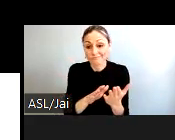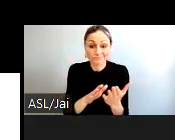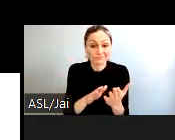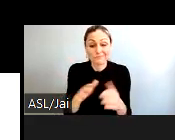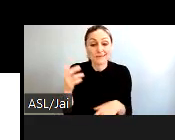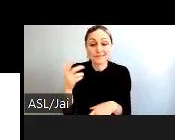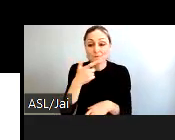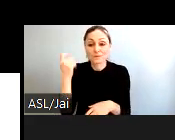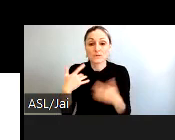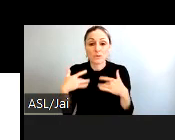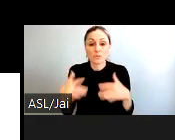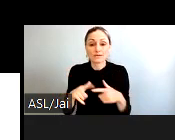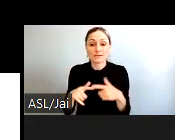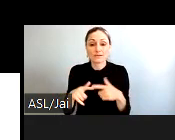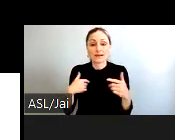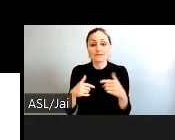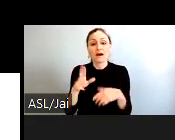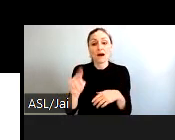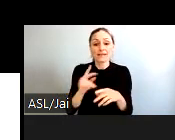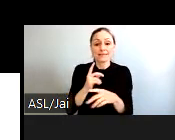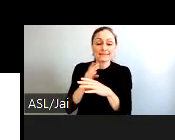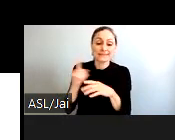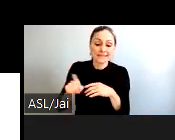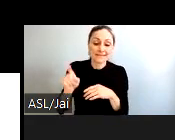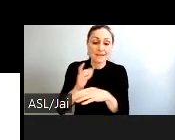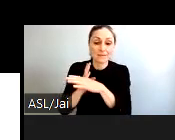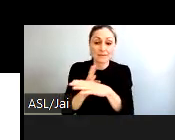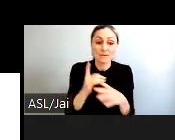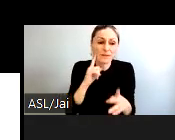to create unnecessary barriers and we believe people are the experts of their own lives.